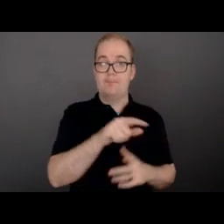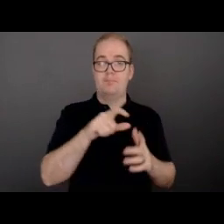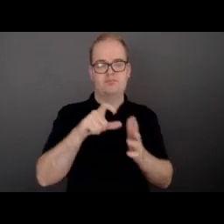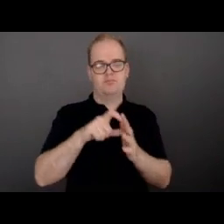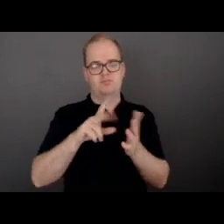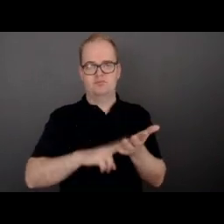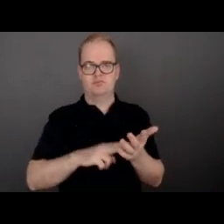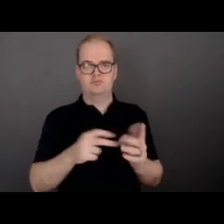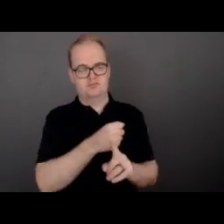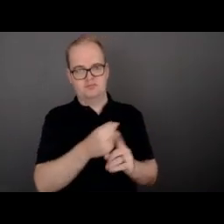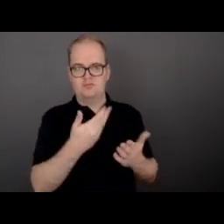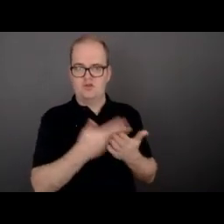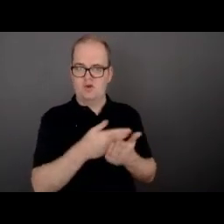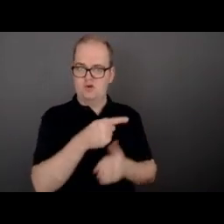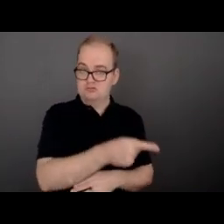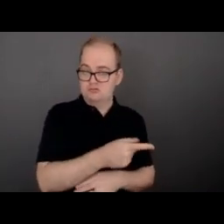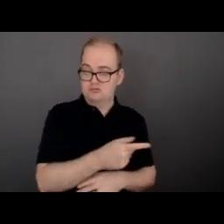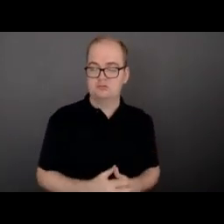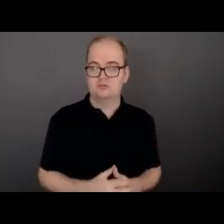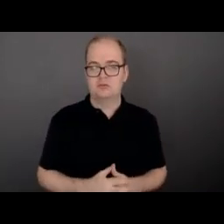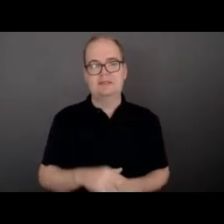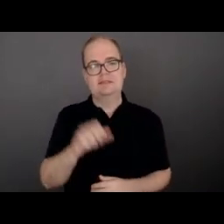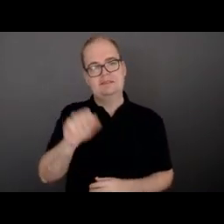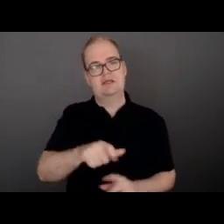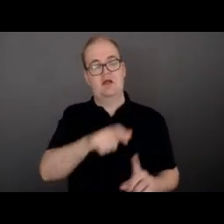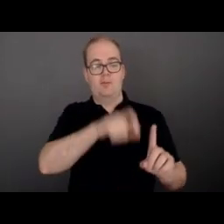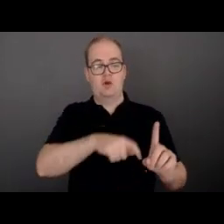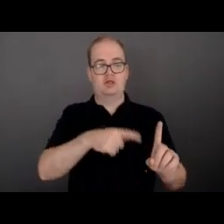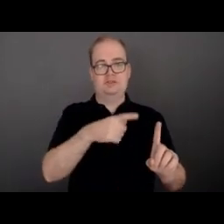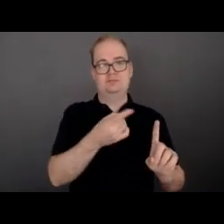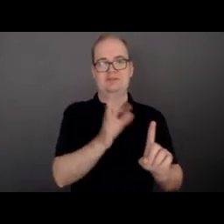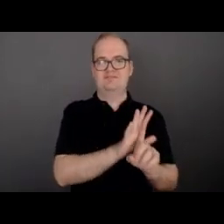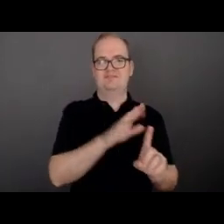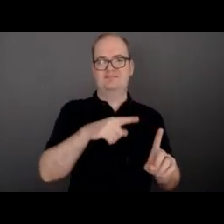Like I said, a person experiencing violence can apply for an order on their own behalf.